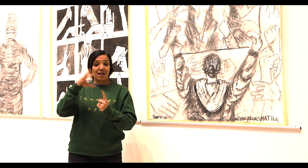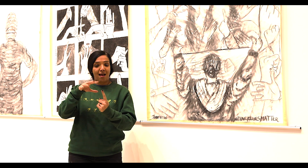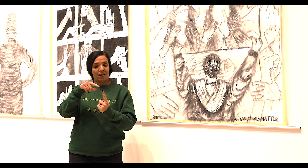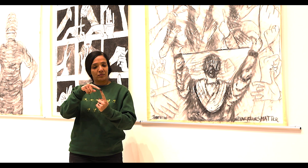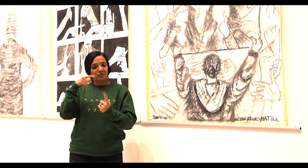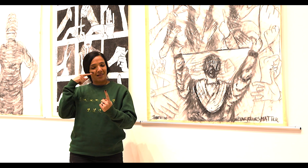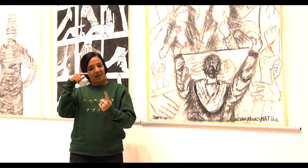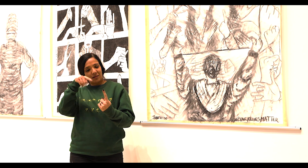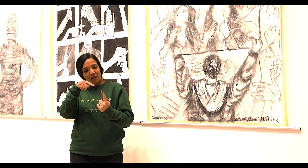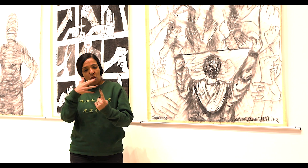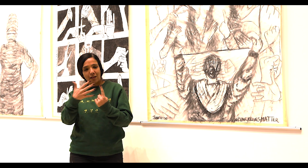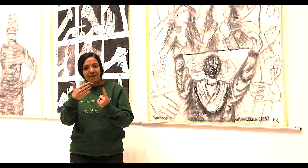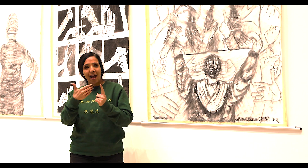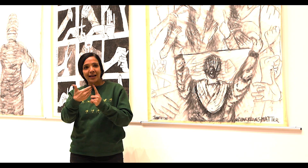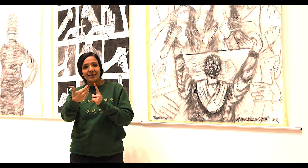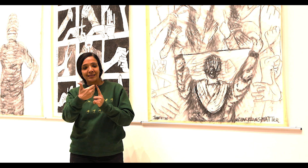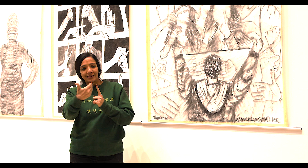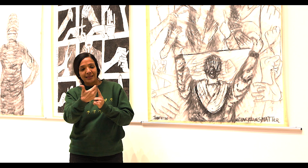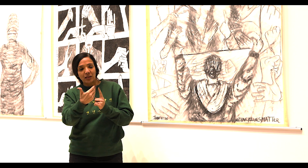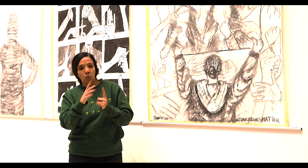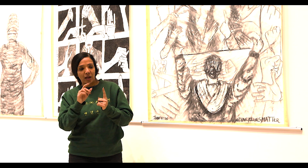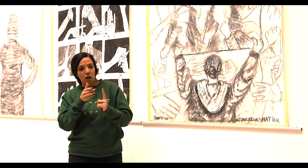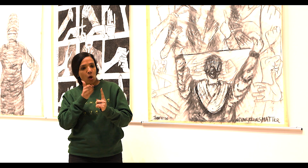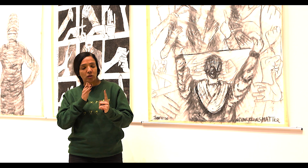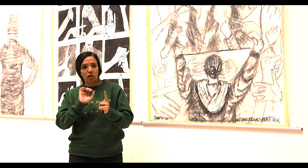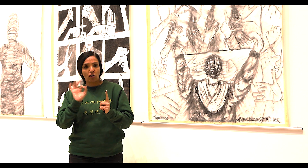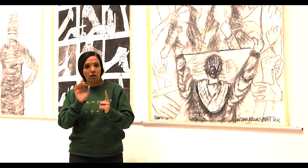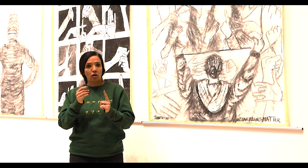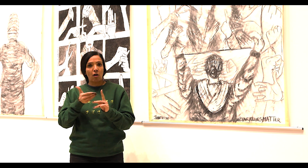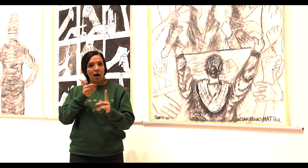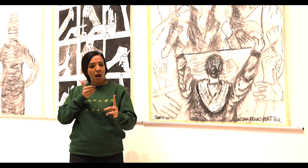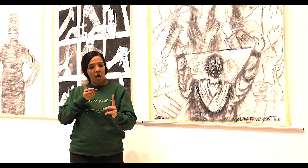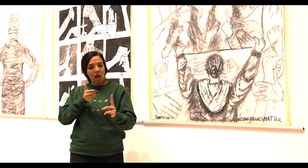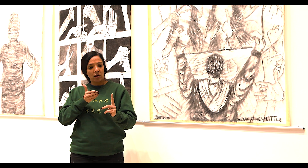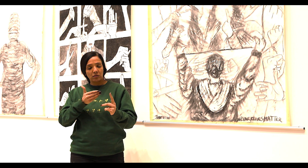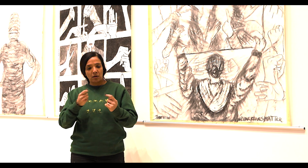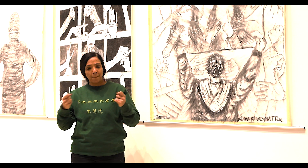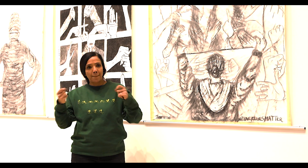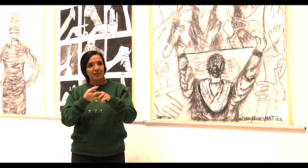"Matchlight" is about identity, multiple identities, what we don't notice or recognize,